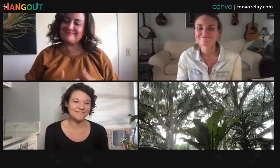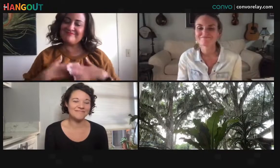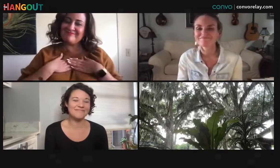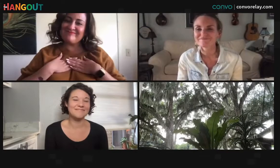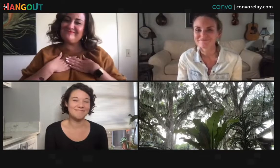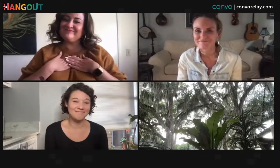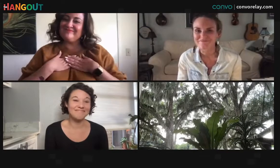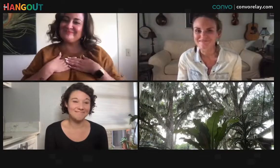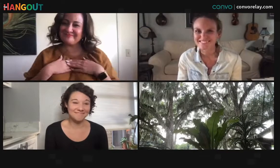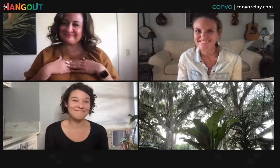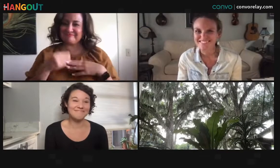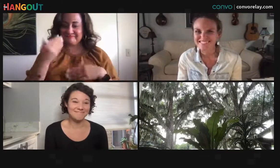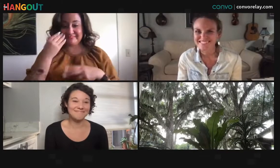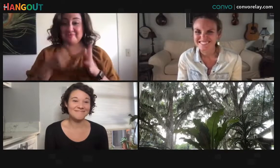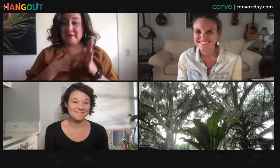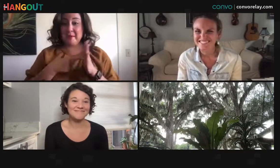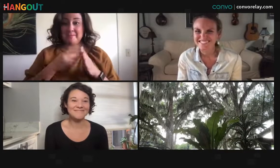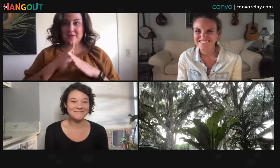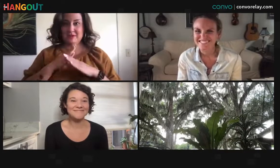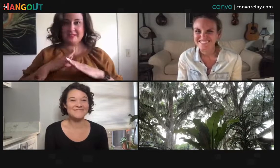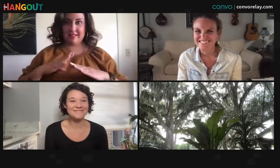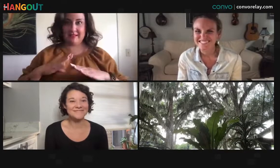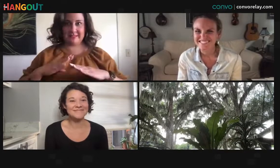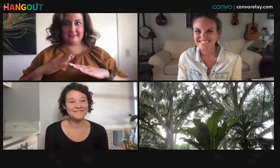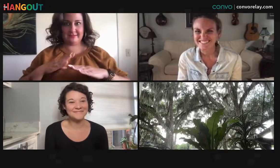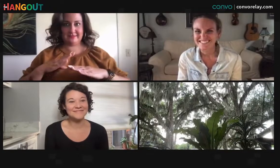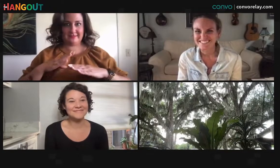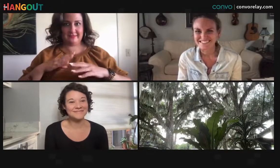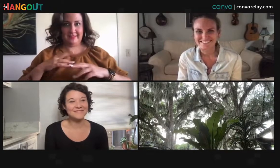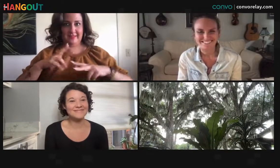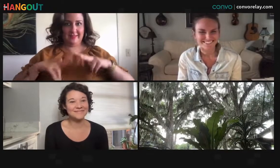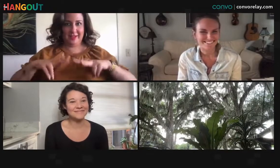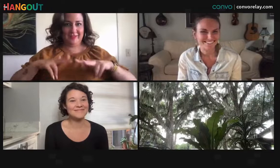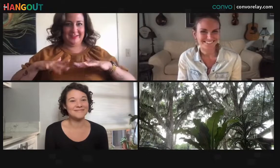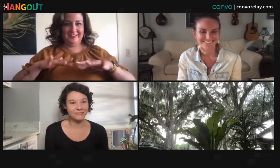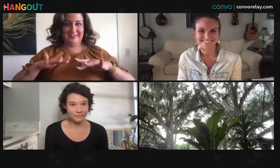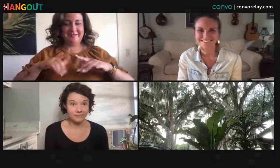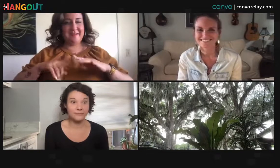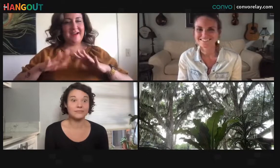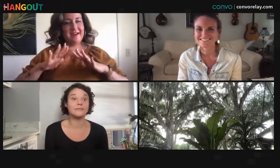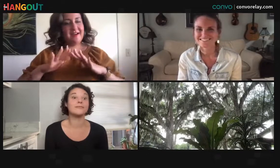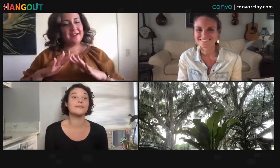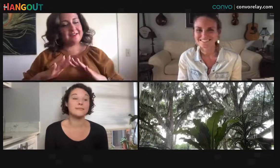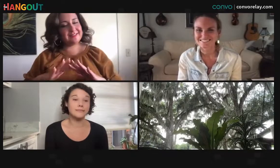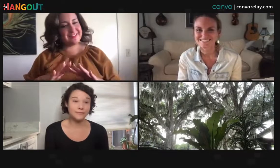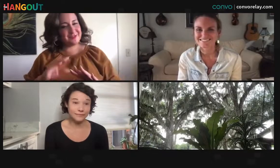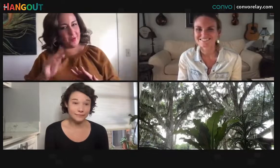and breathe this is melissa i know sometimes that silence can be a little bit awkward but just